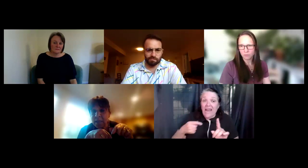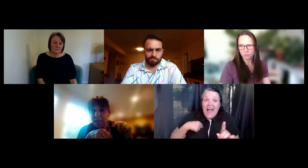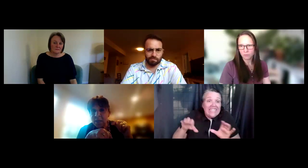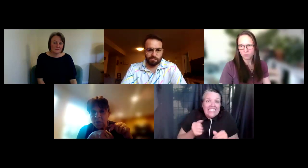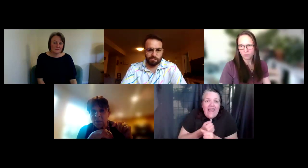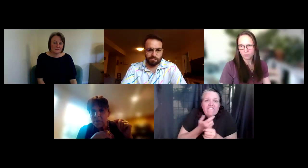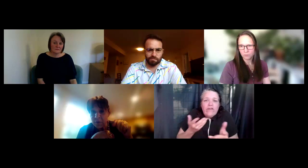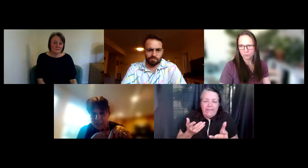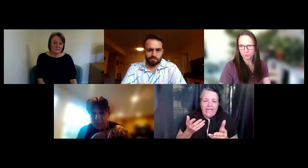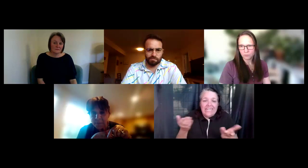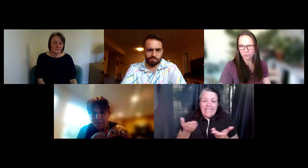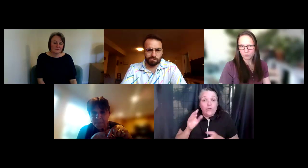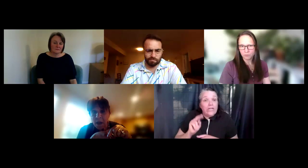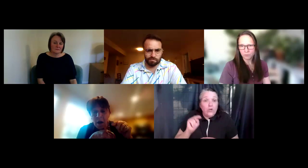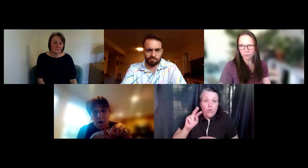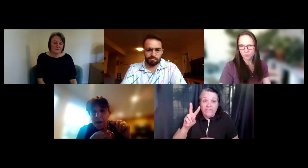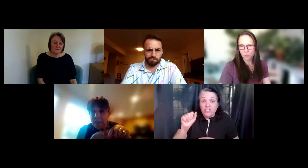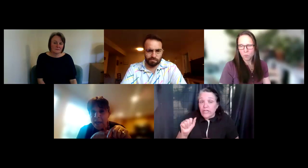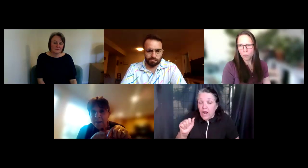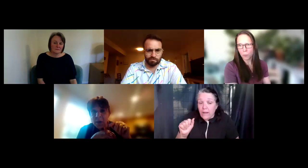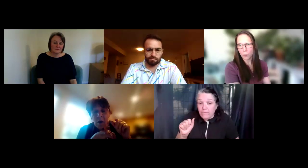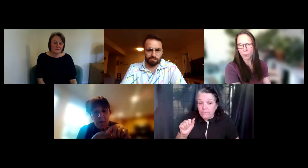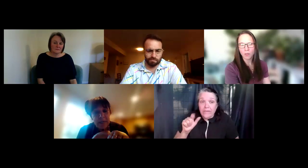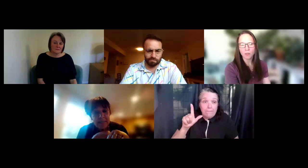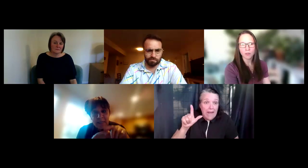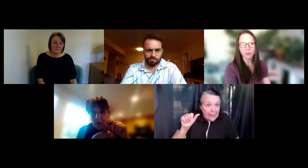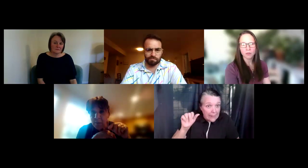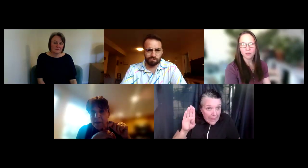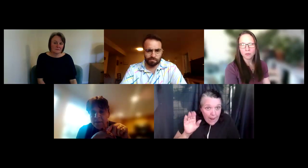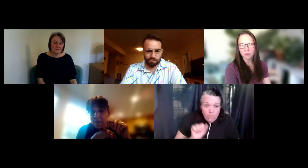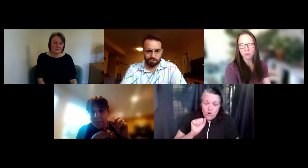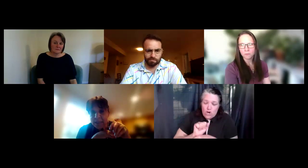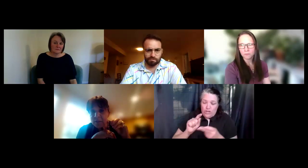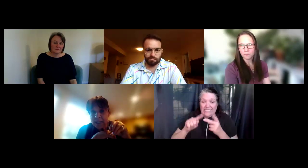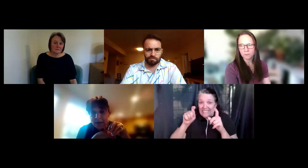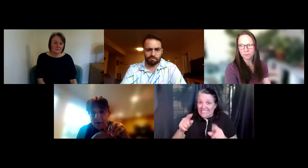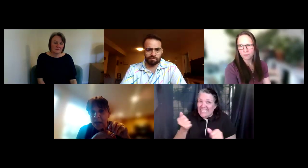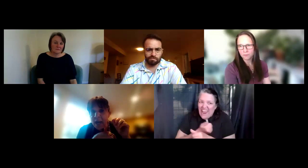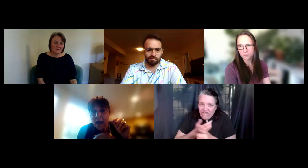in Northern Virginia. All my labs, all my tests, all my everything was handled here